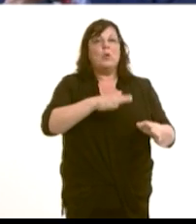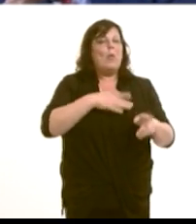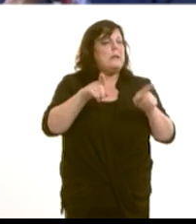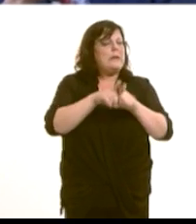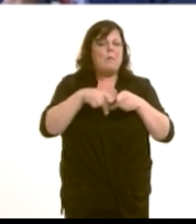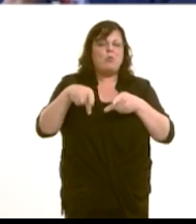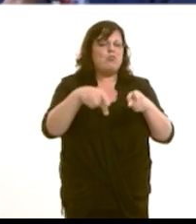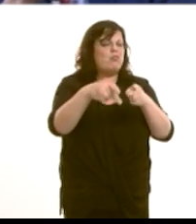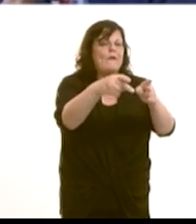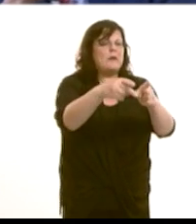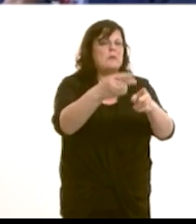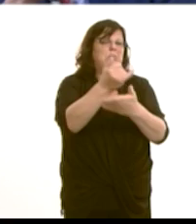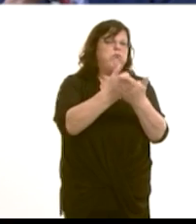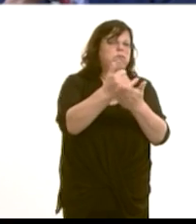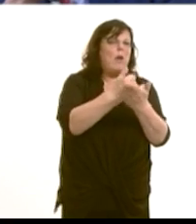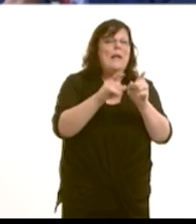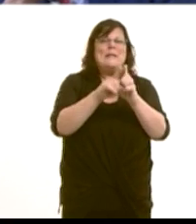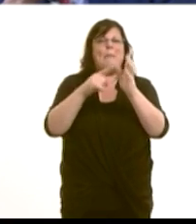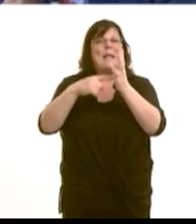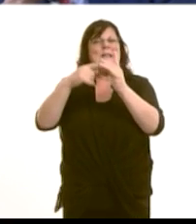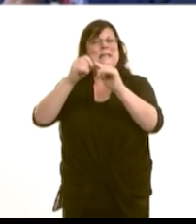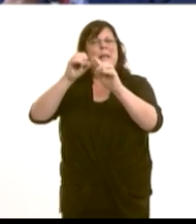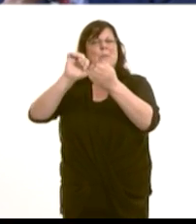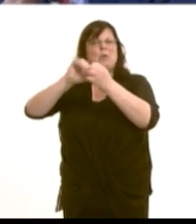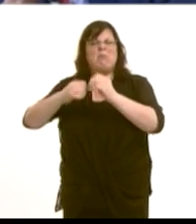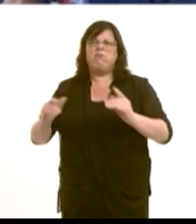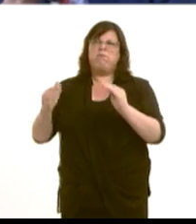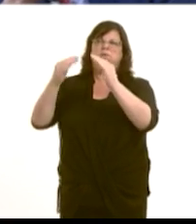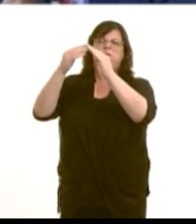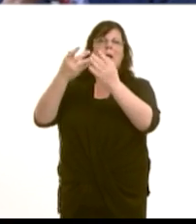were tips everywhere, until they were cleared away, and people expected things would remain that way.